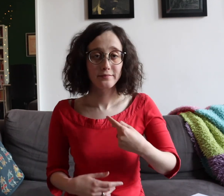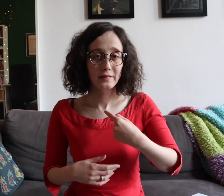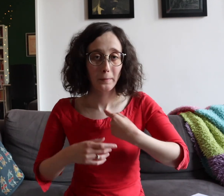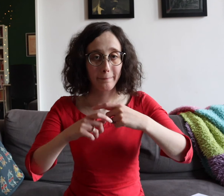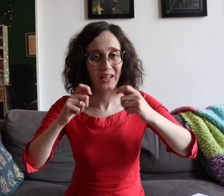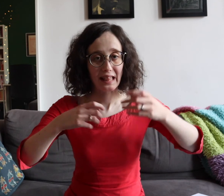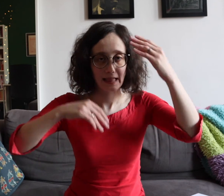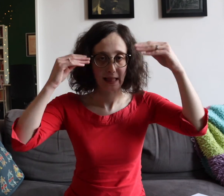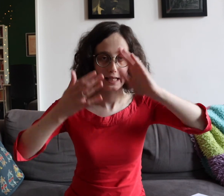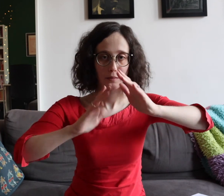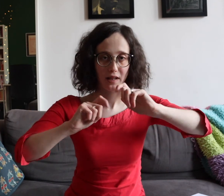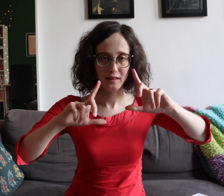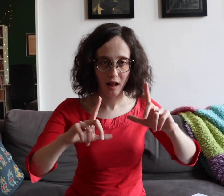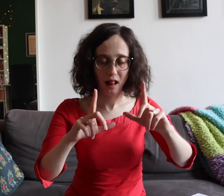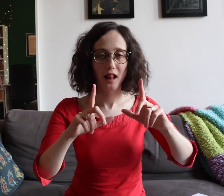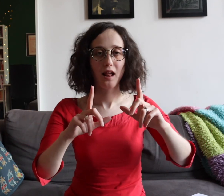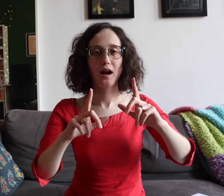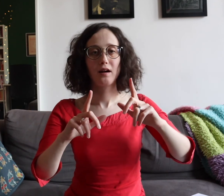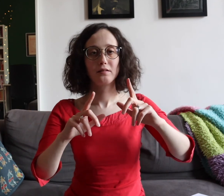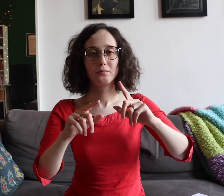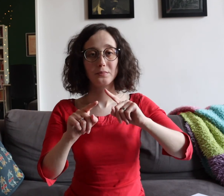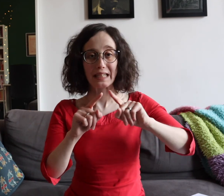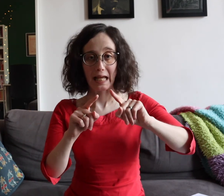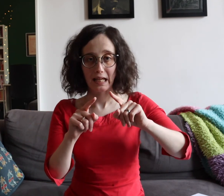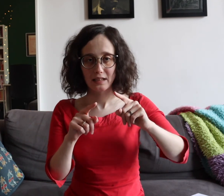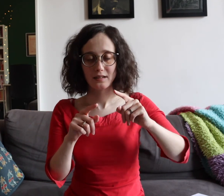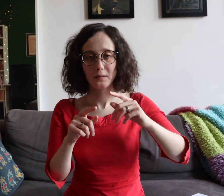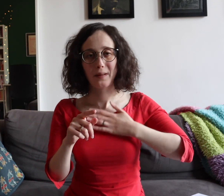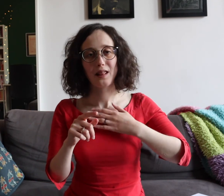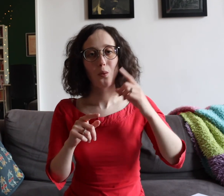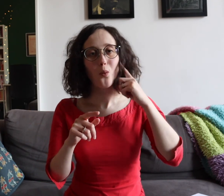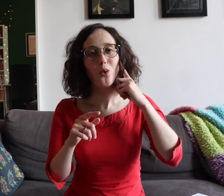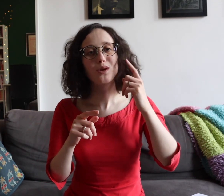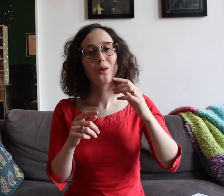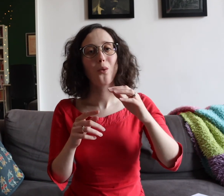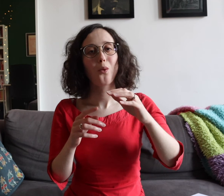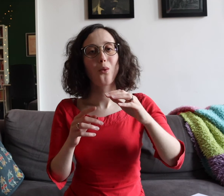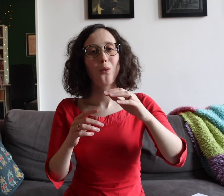That I started learning sign language, meant that it became more clear for